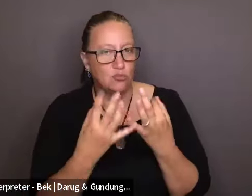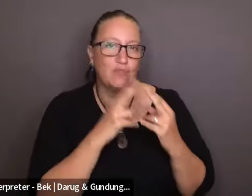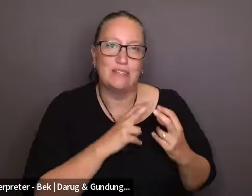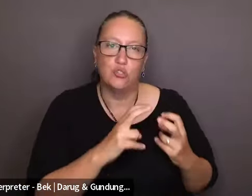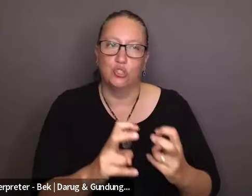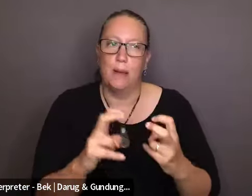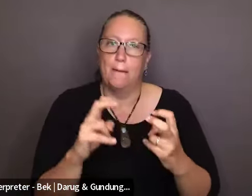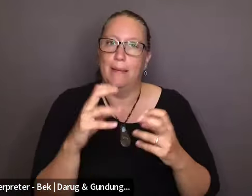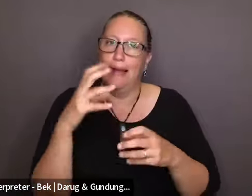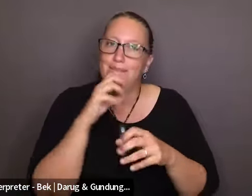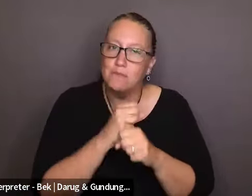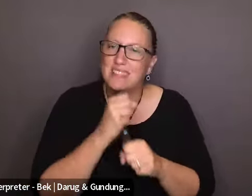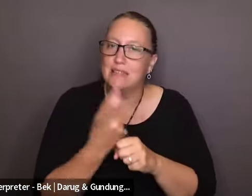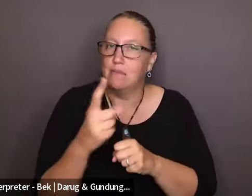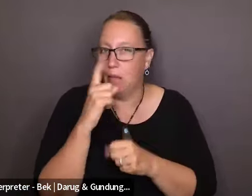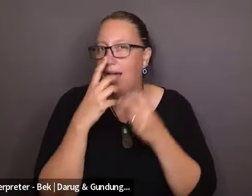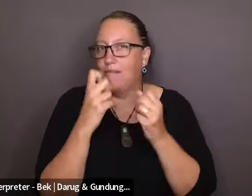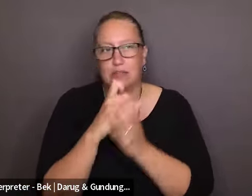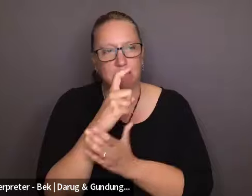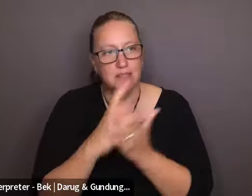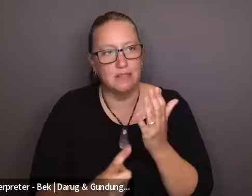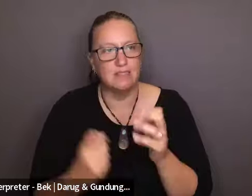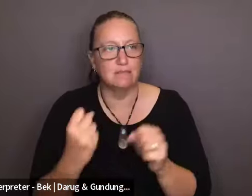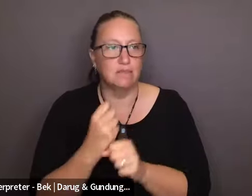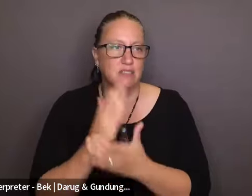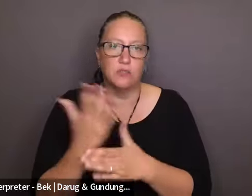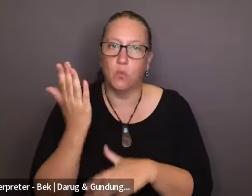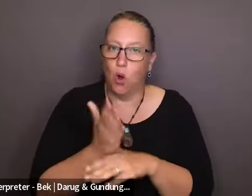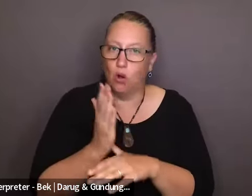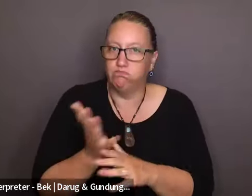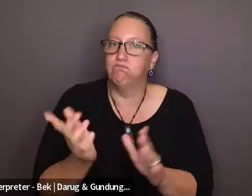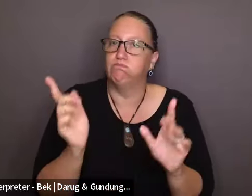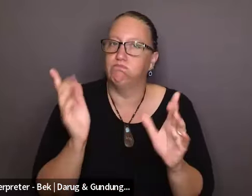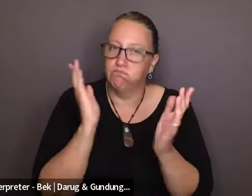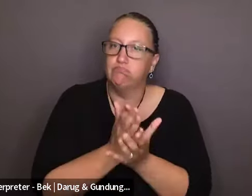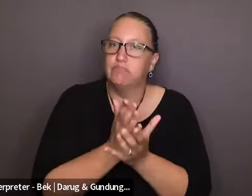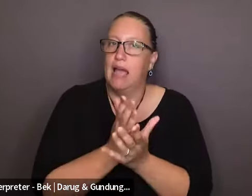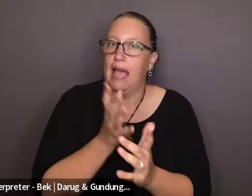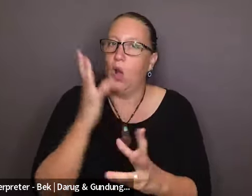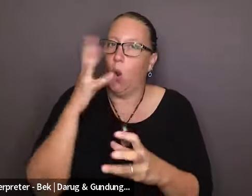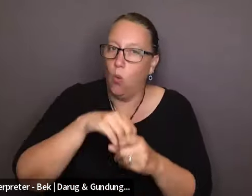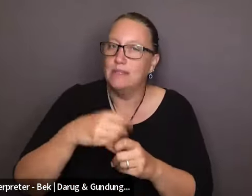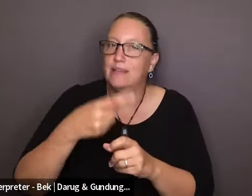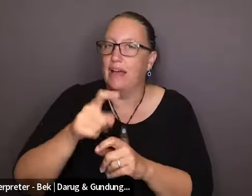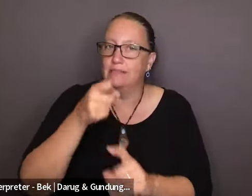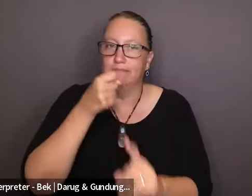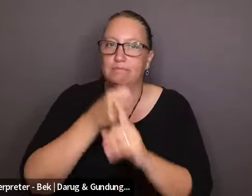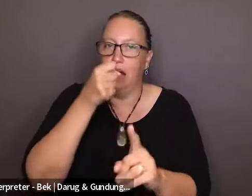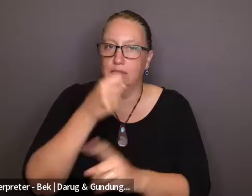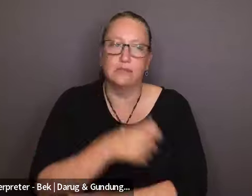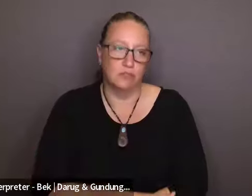Collaboration across sectors, we foster partnerships between researchers, organisations, government and people with